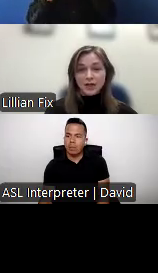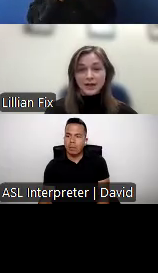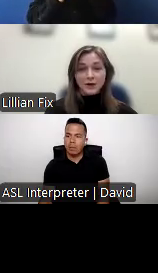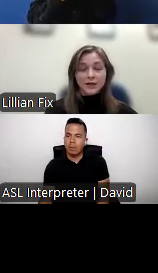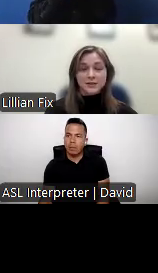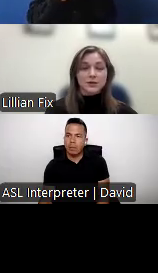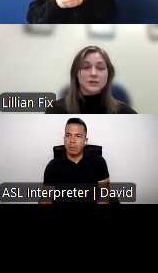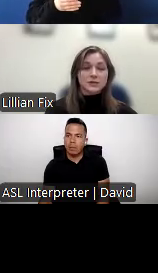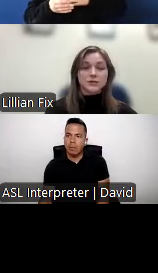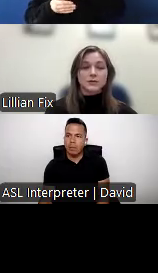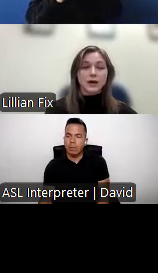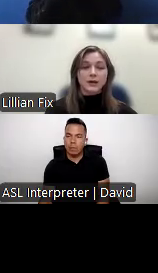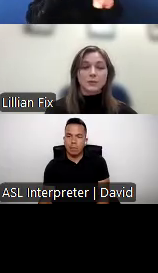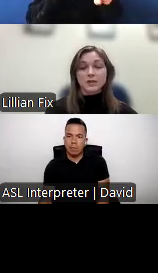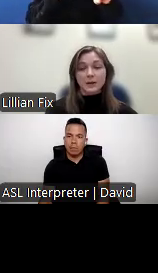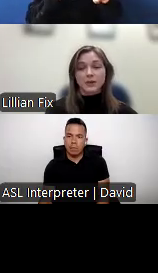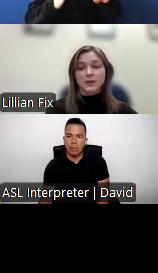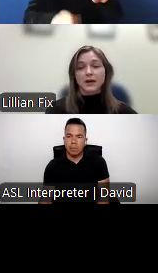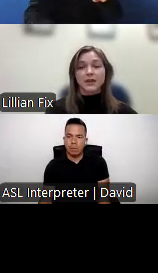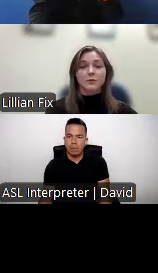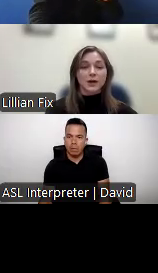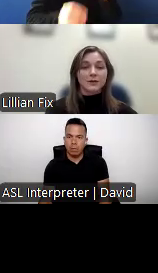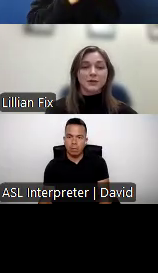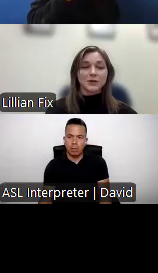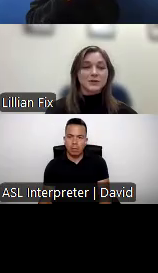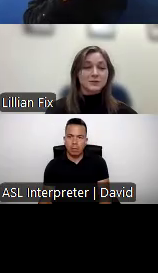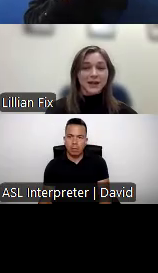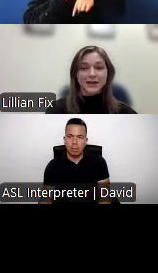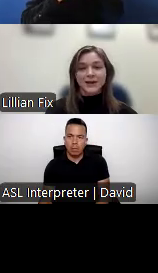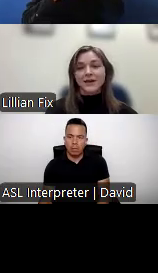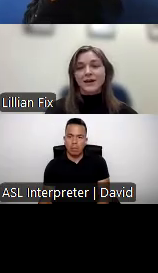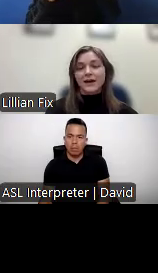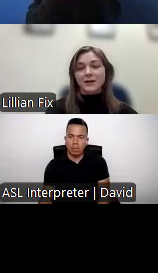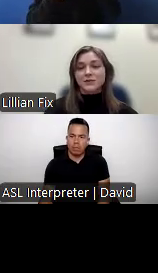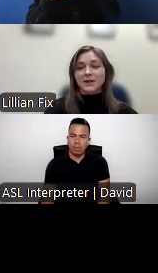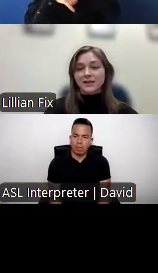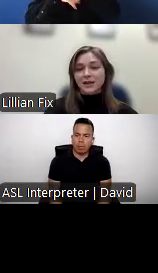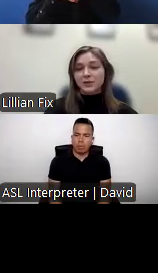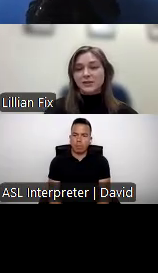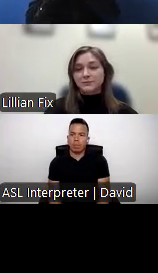please do check it out as it goes into more depth than what I will do today. So next slide,